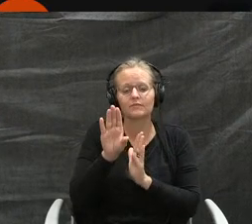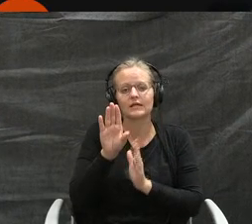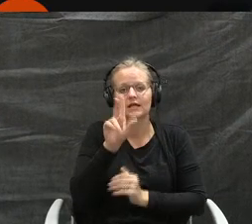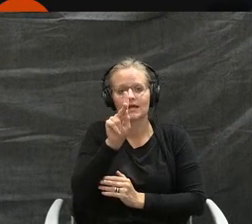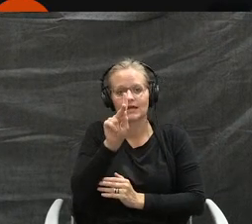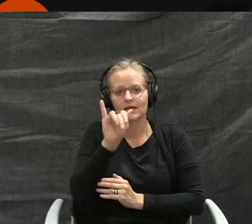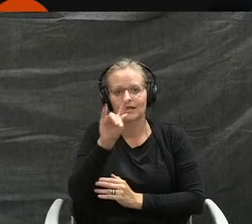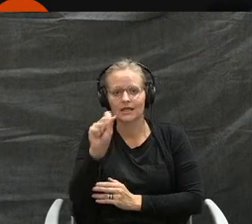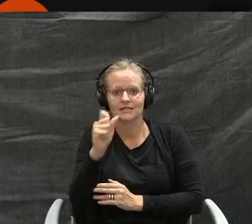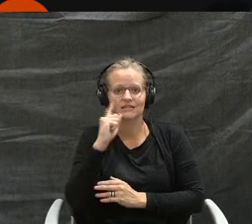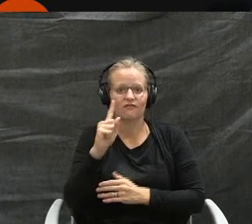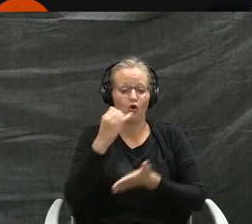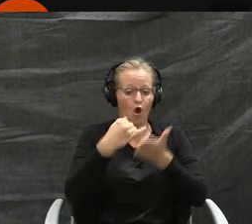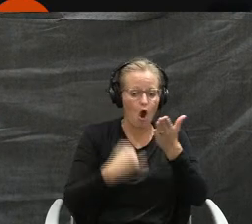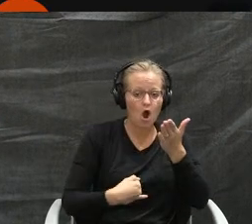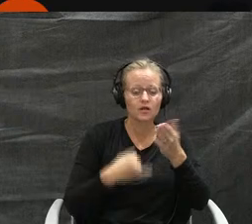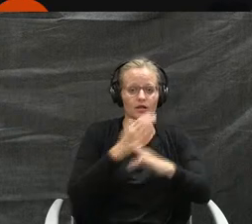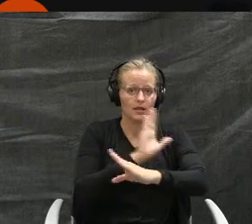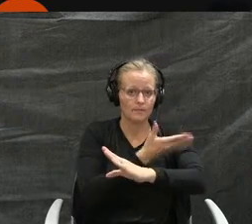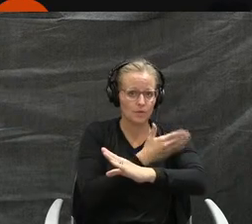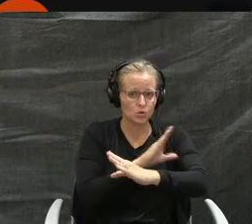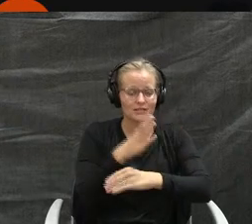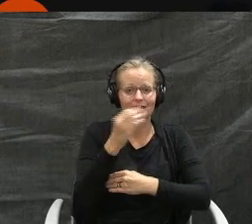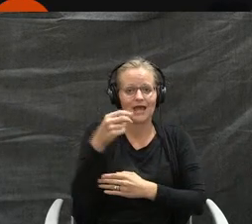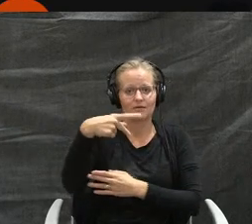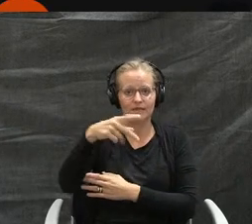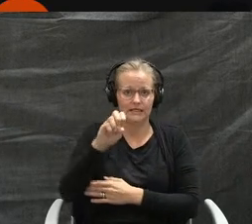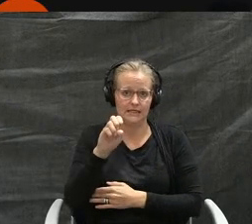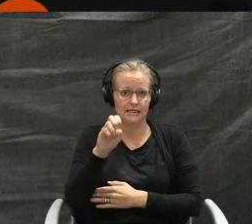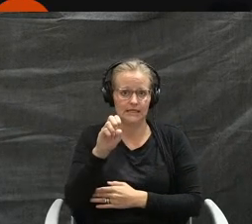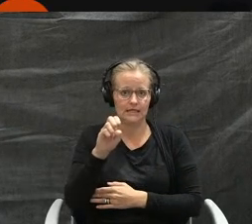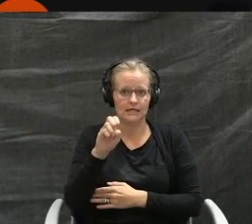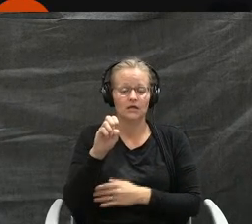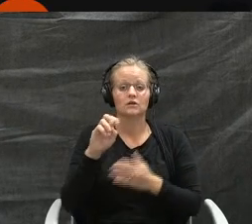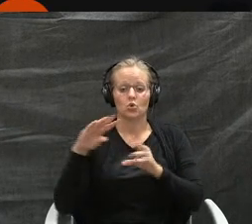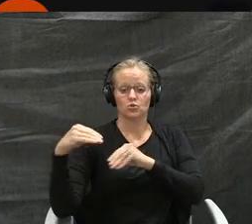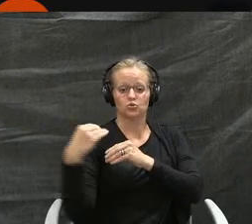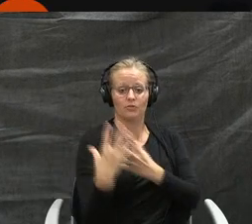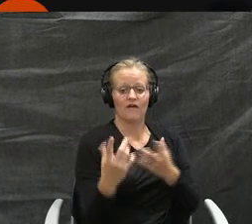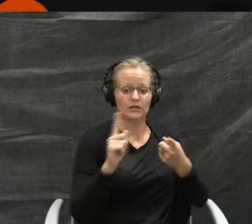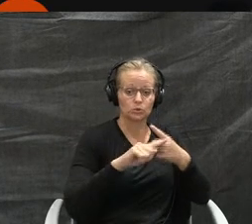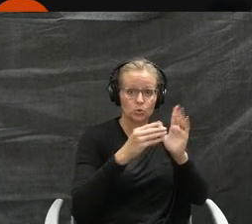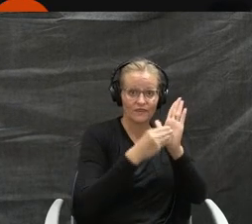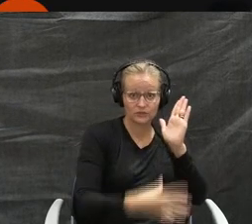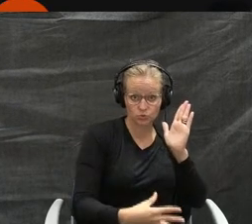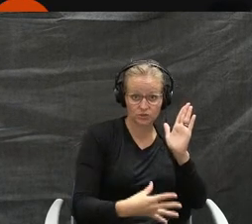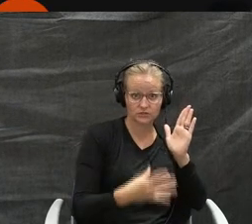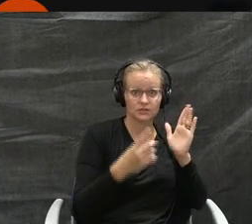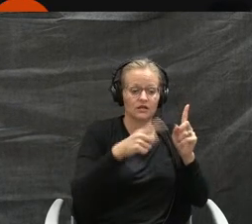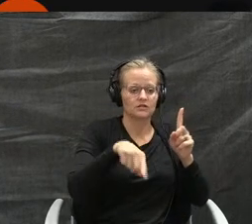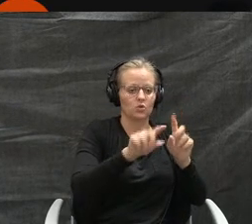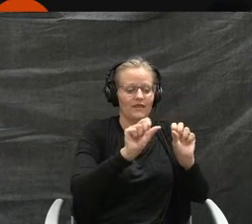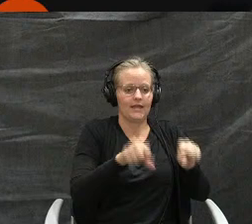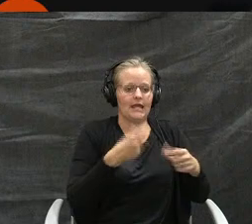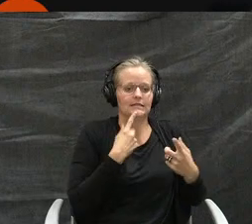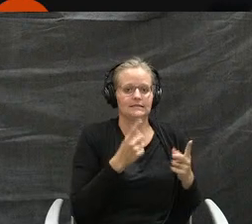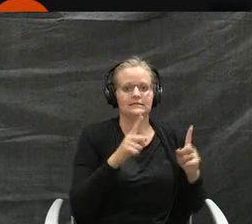for art, music and physical education so they can have these materials to be able to do their work successfully